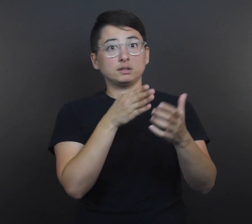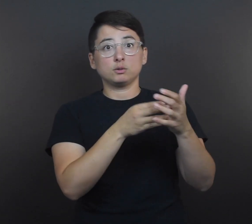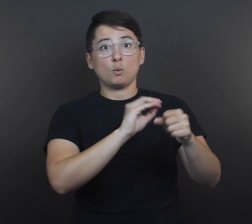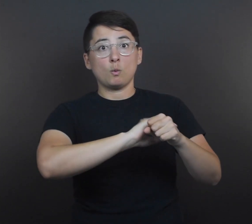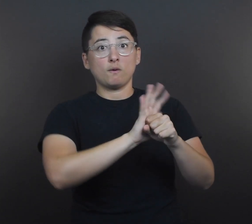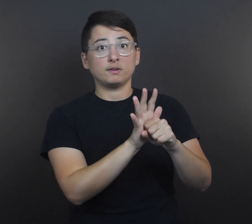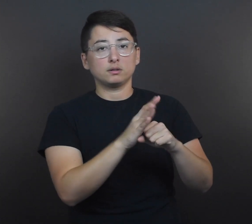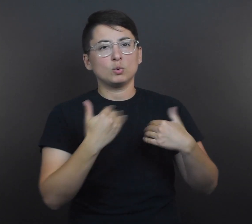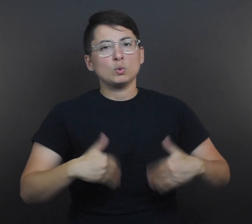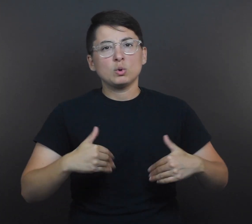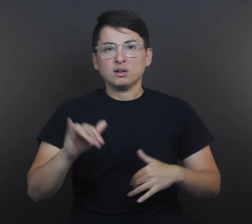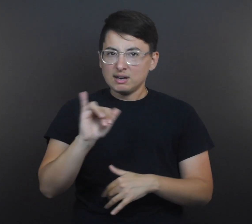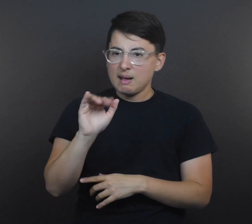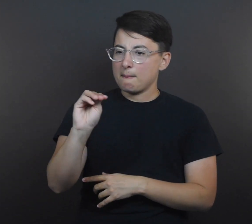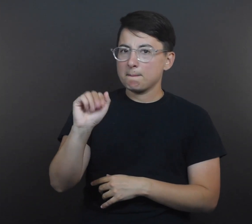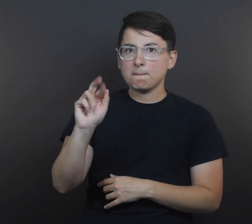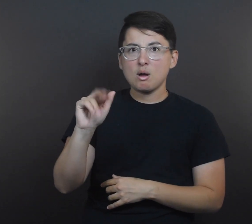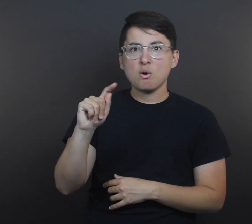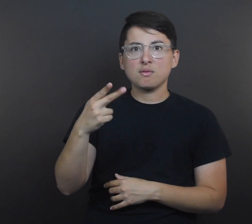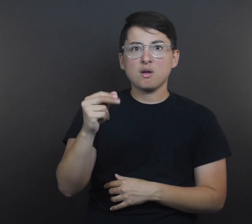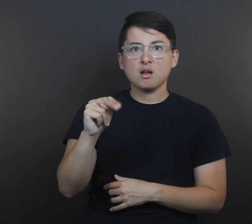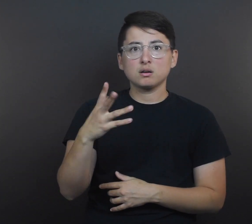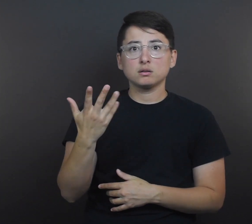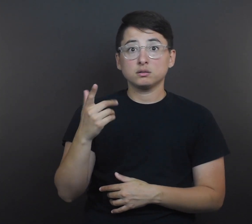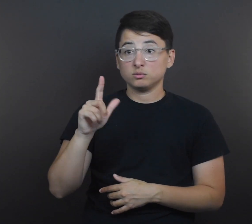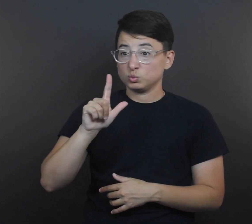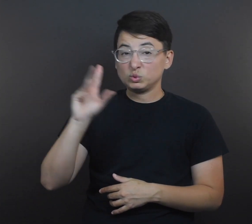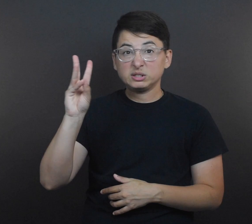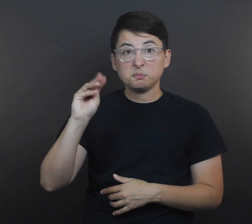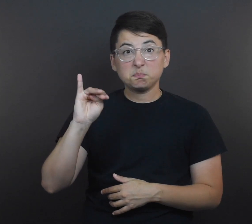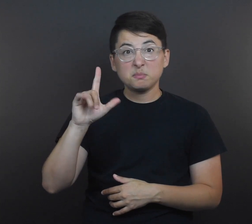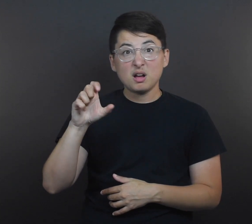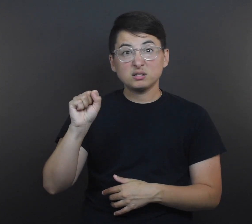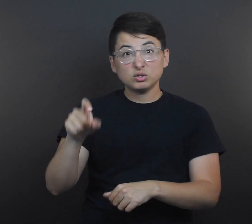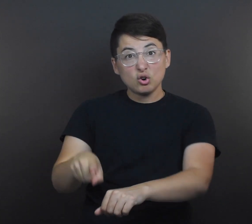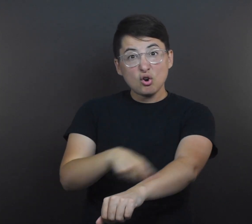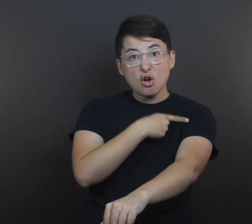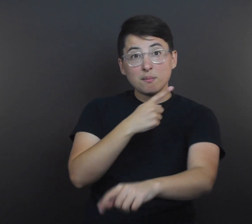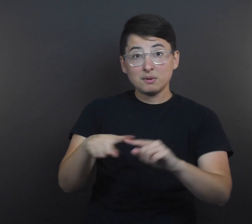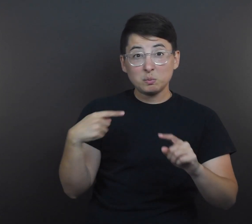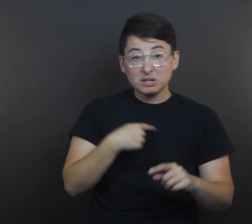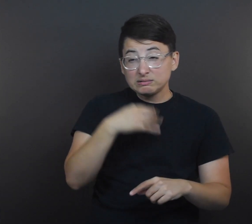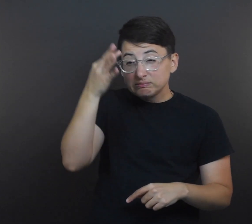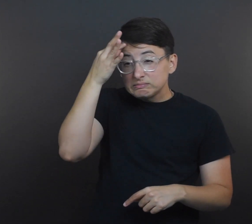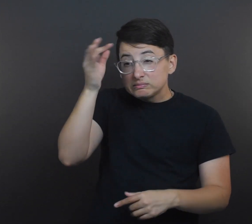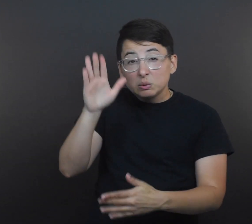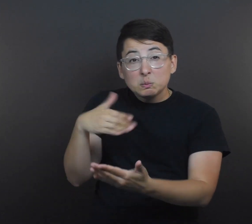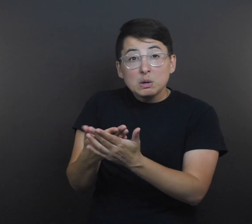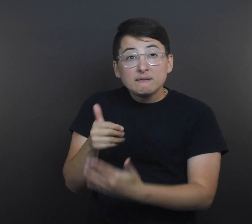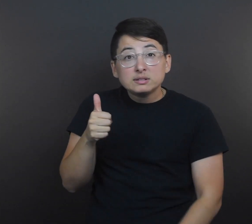a marathon—over 26 miles long, and we’re barely at the 10-mile marker,” Memo says.